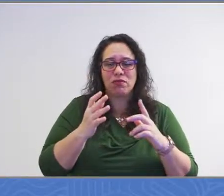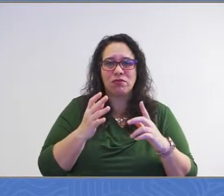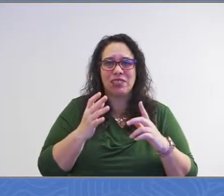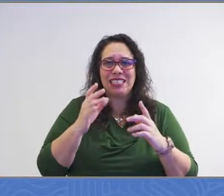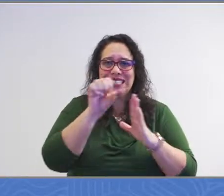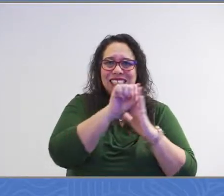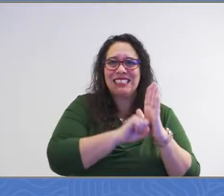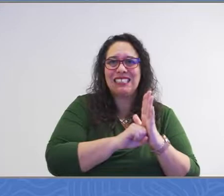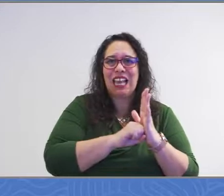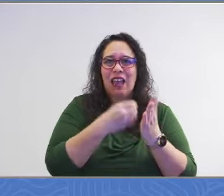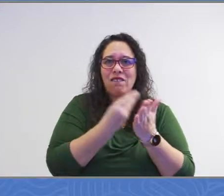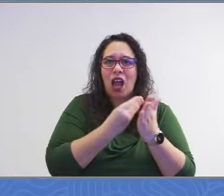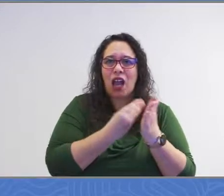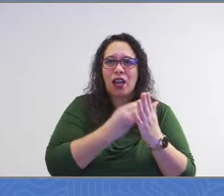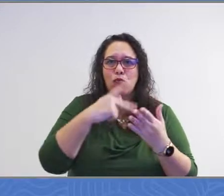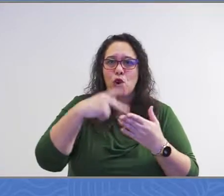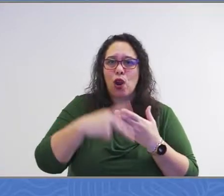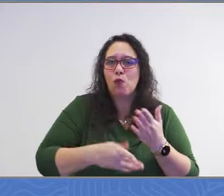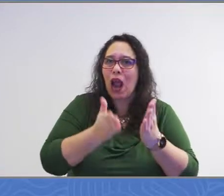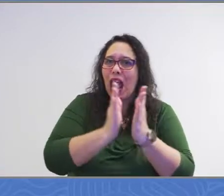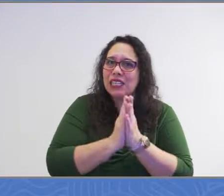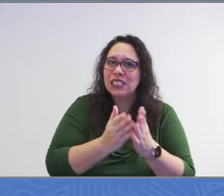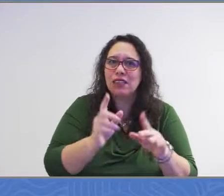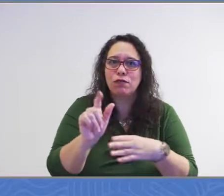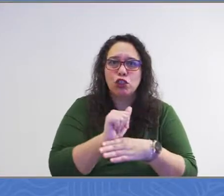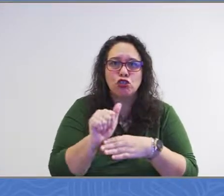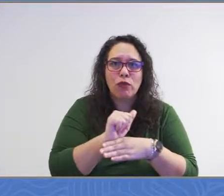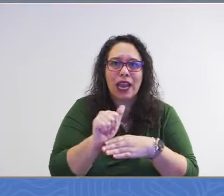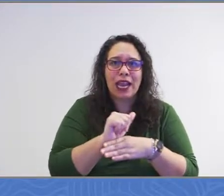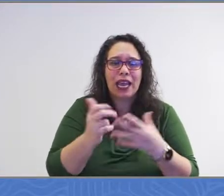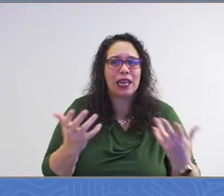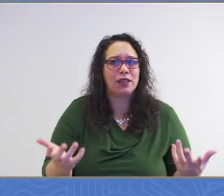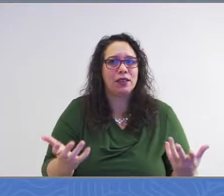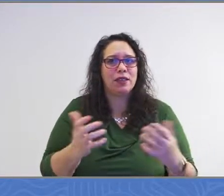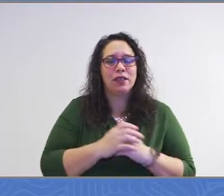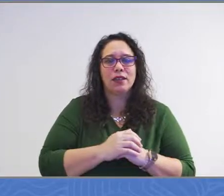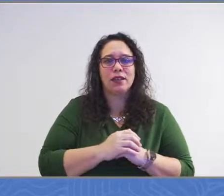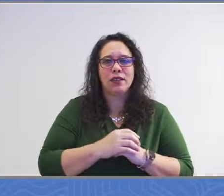We are asking you to be trained on licensing mandate and regulation,